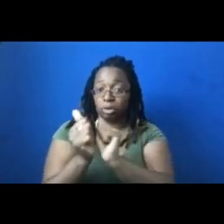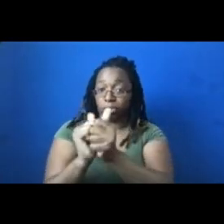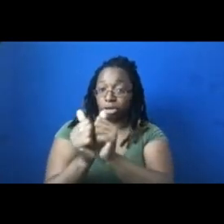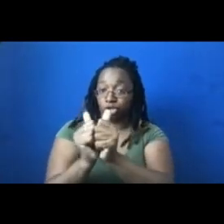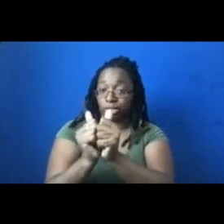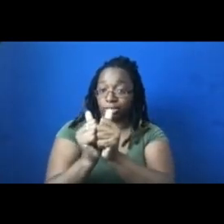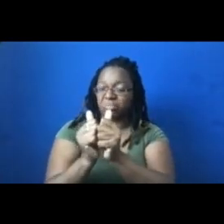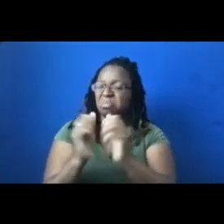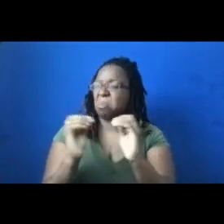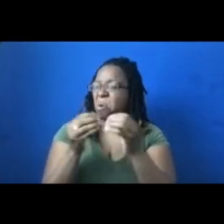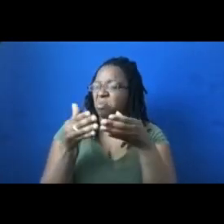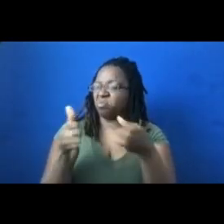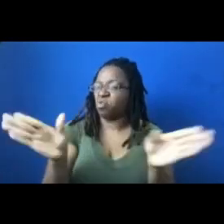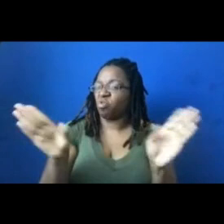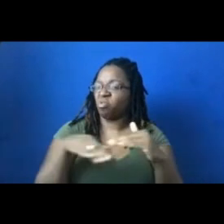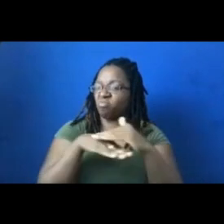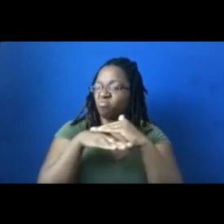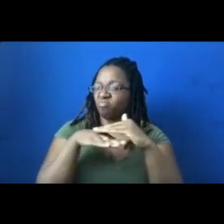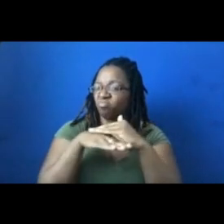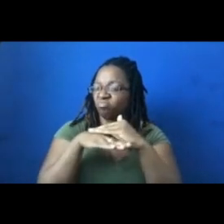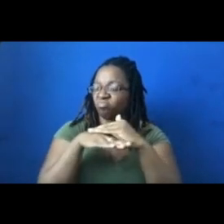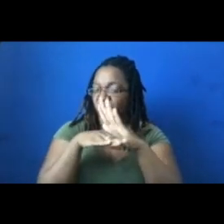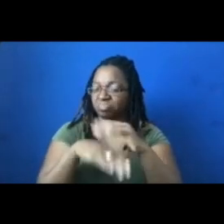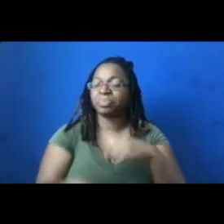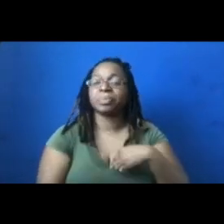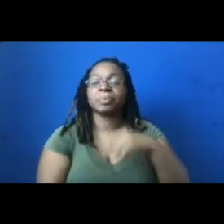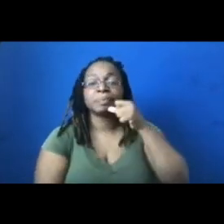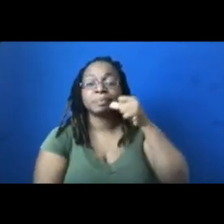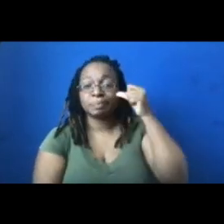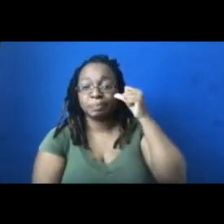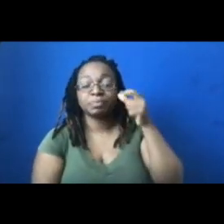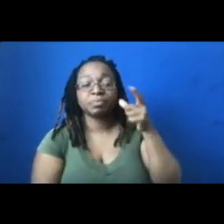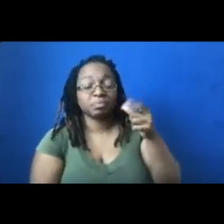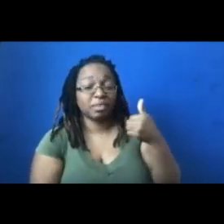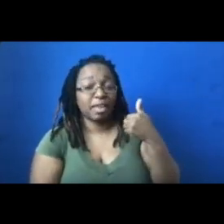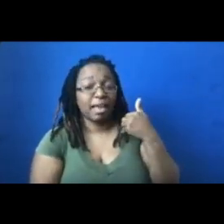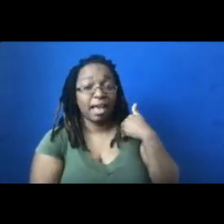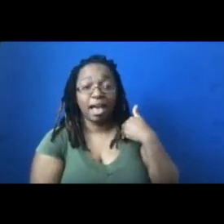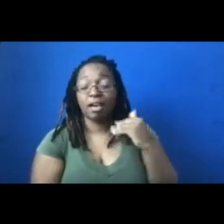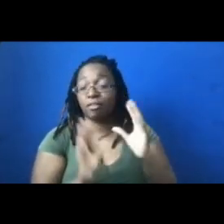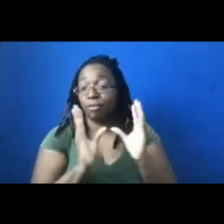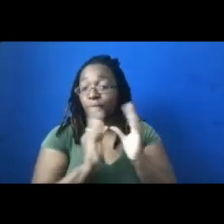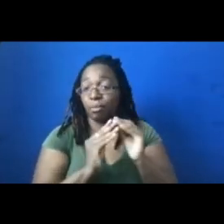We yesterday held a webinar, my colleague, Joshua Brown from Sea